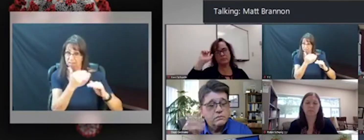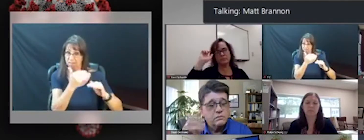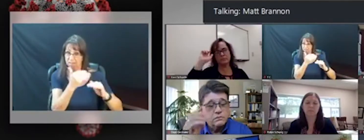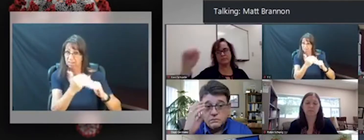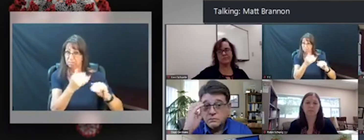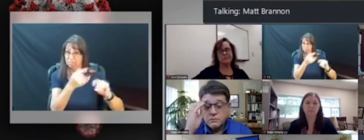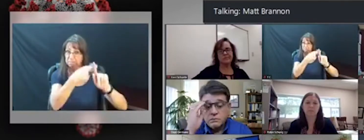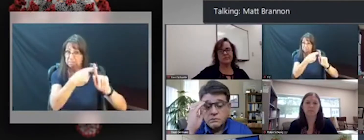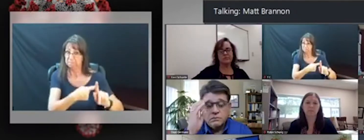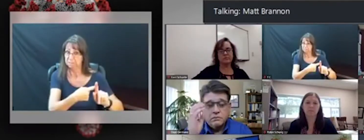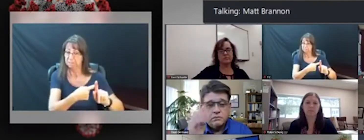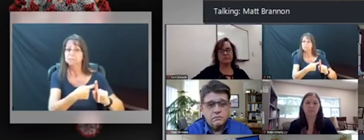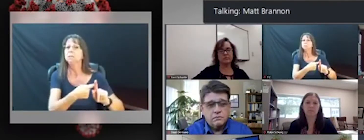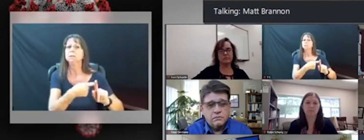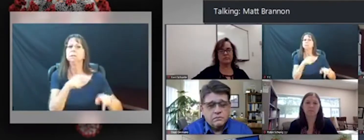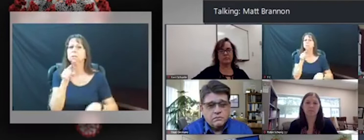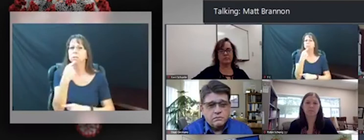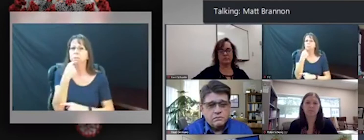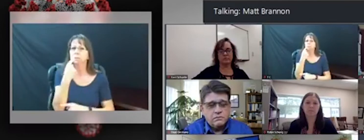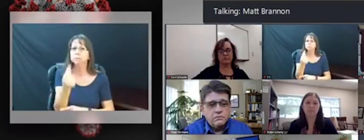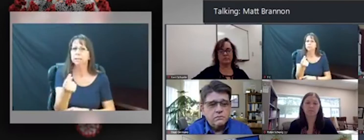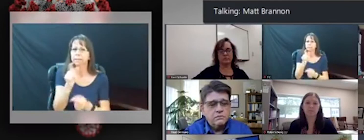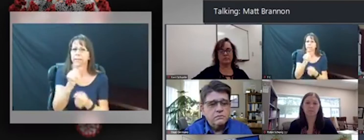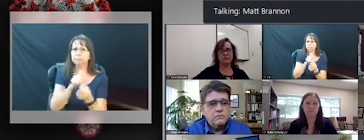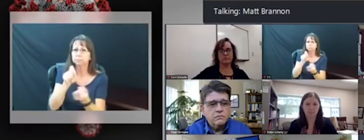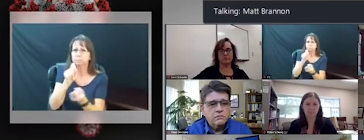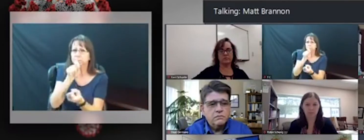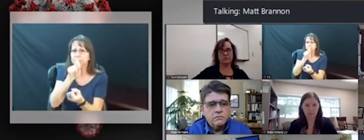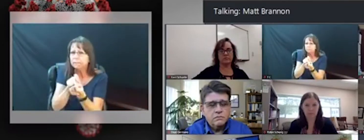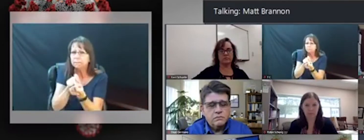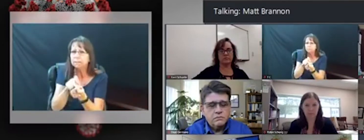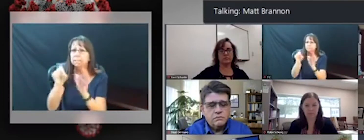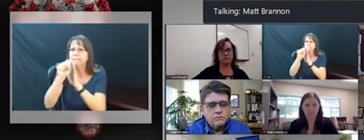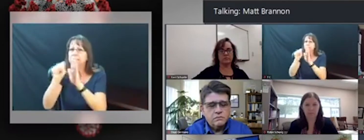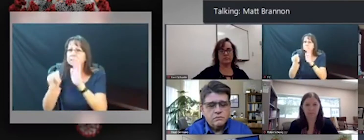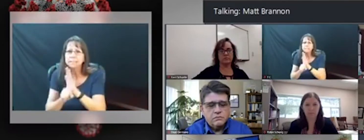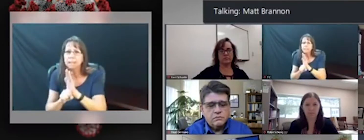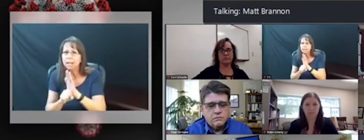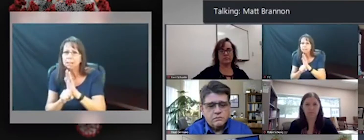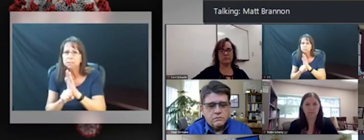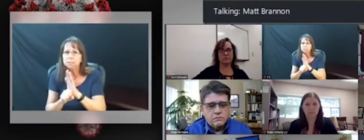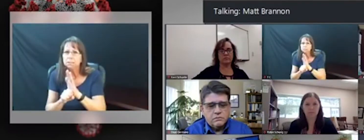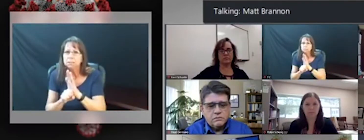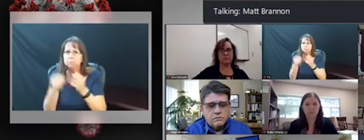what specifically the state is able to do and what working with the state really means for people who